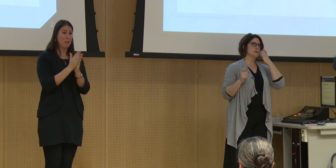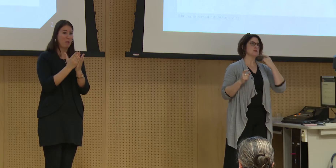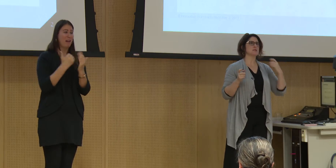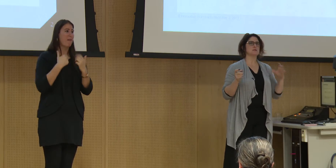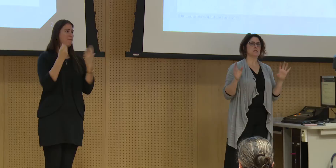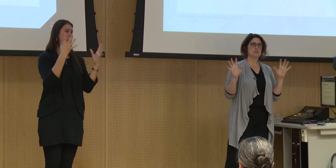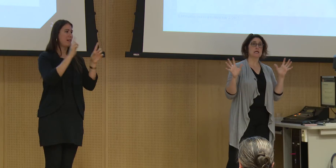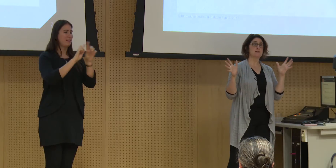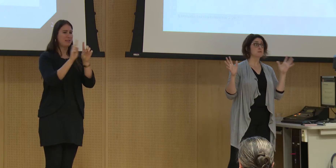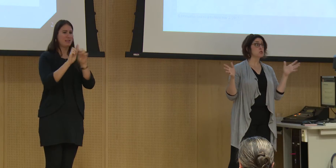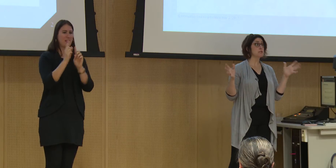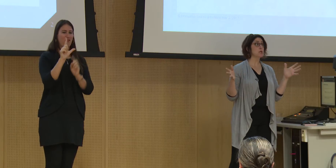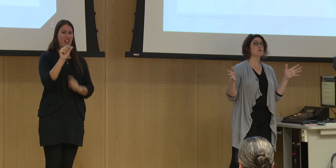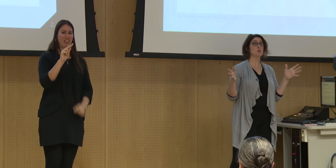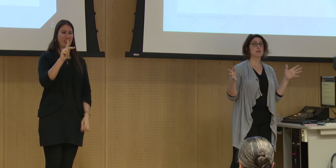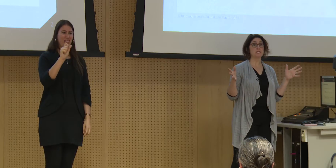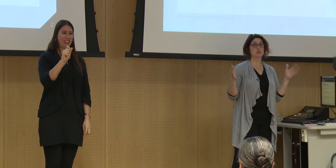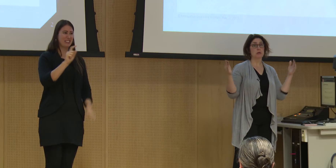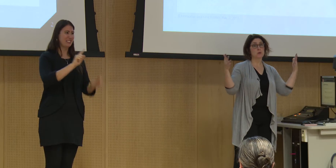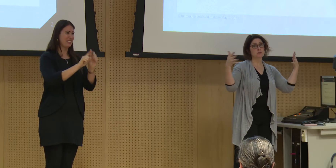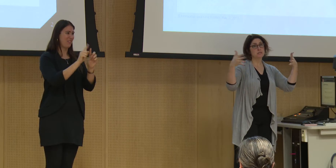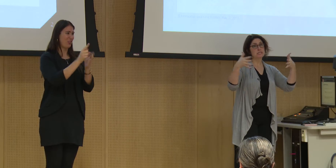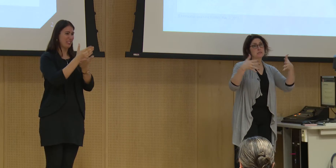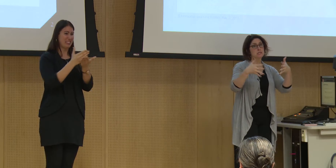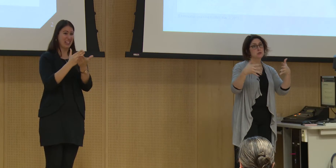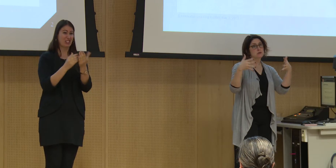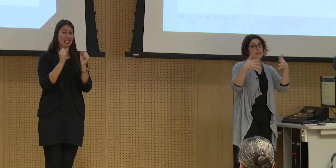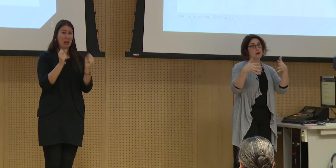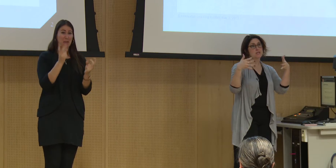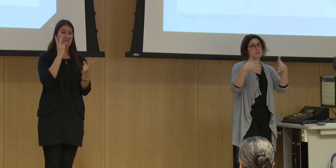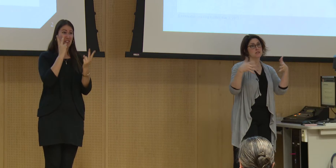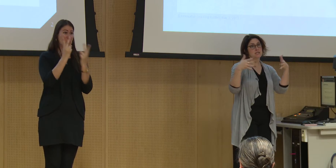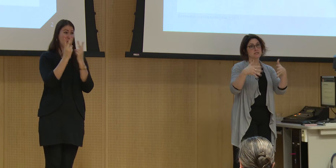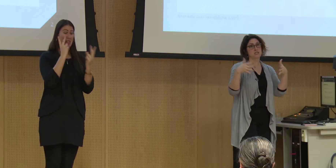And it can get visually overwhelming. So I want to really zero down into the essential things